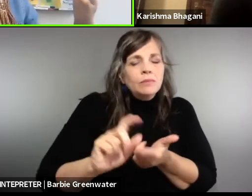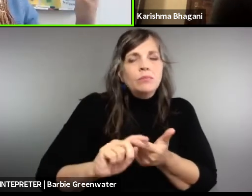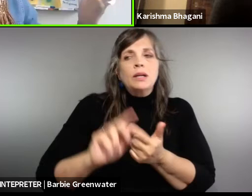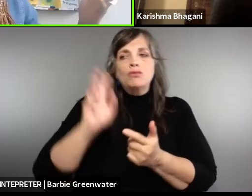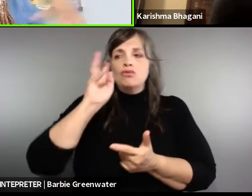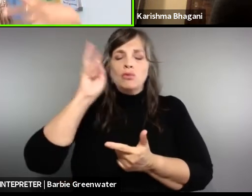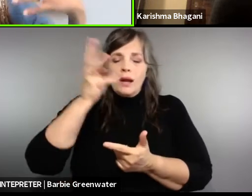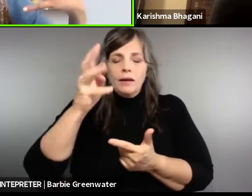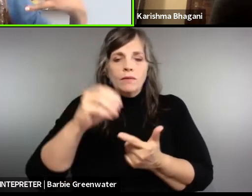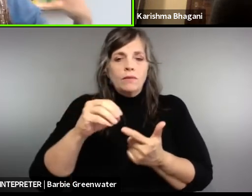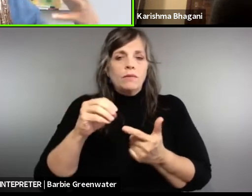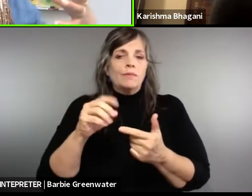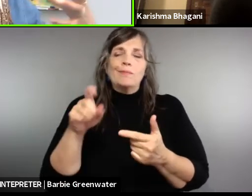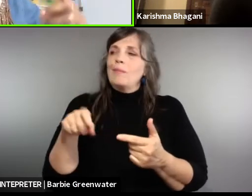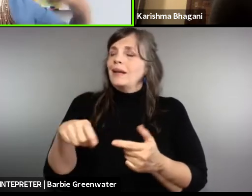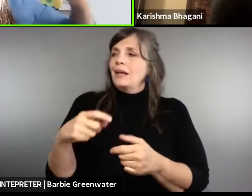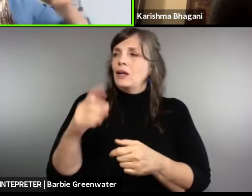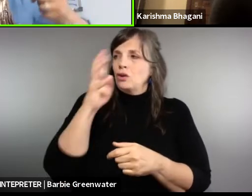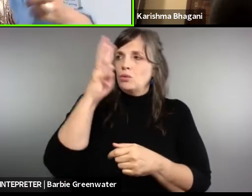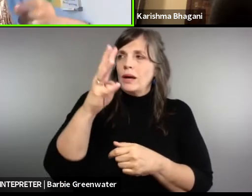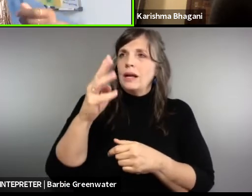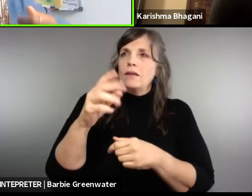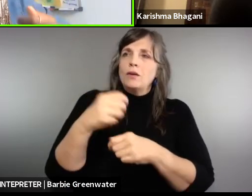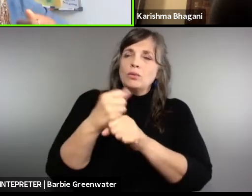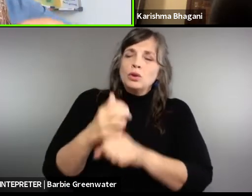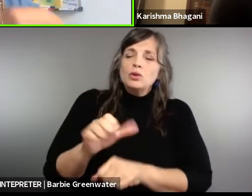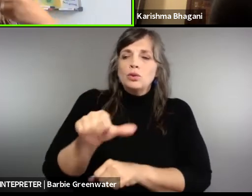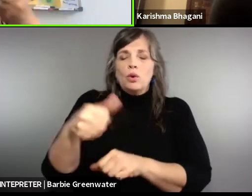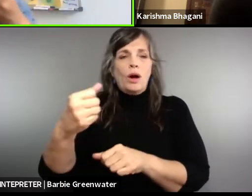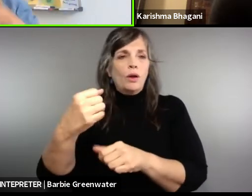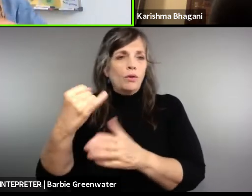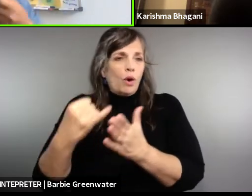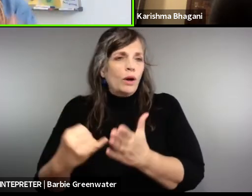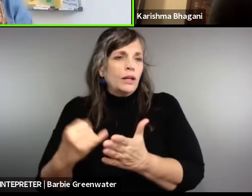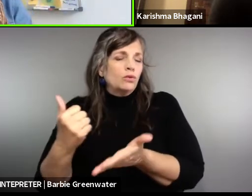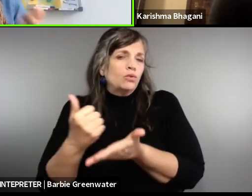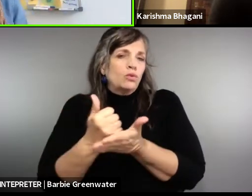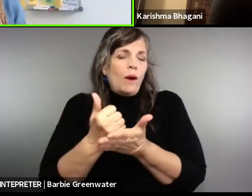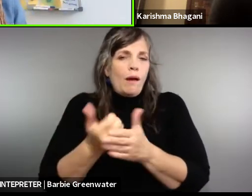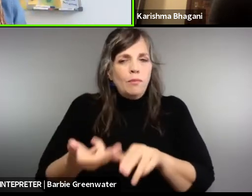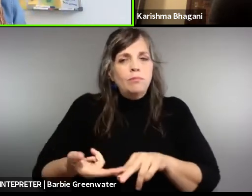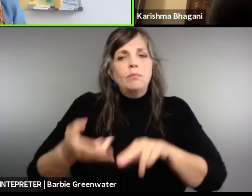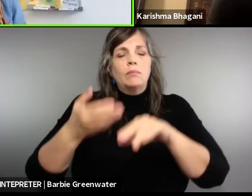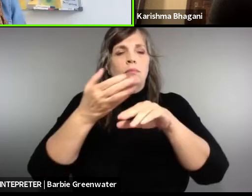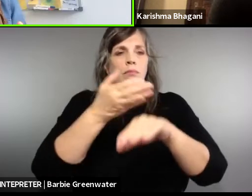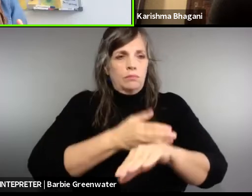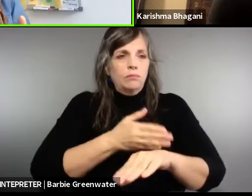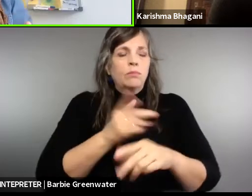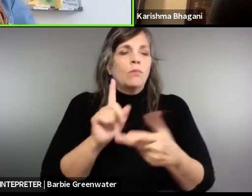A creative producer or another artist to help sharpen it. It might be a funding, a financial investment.